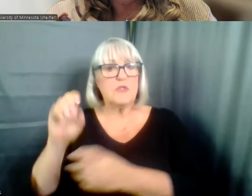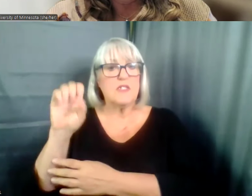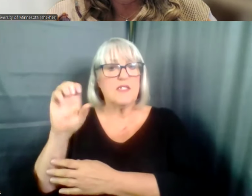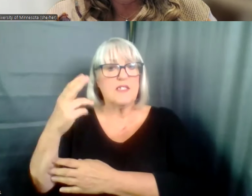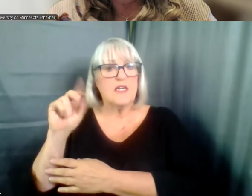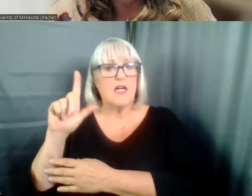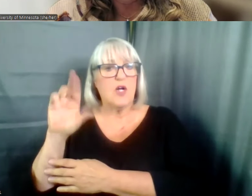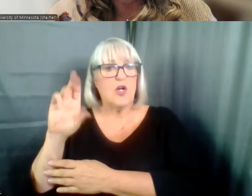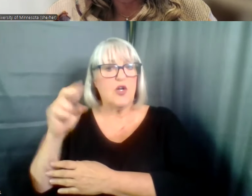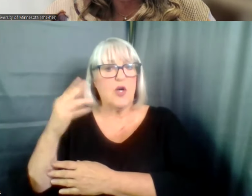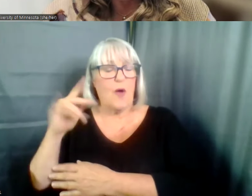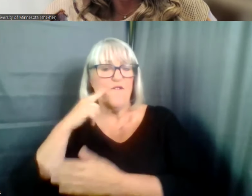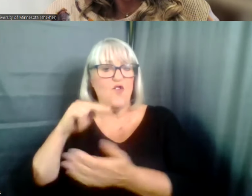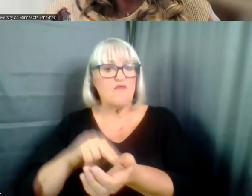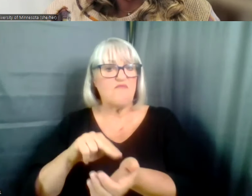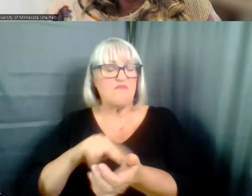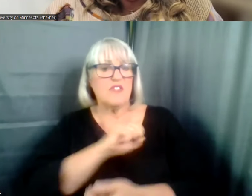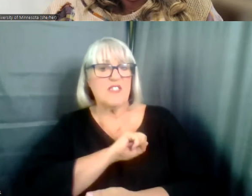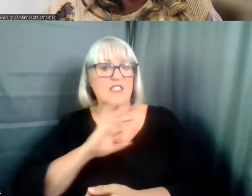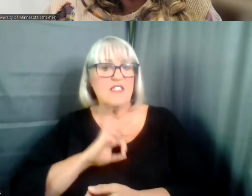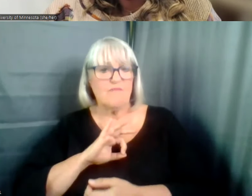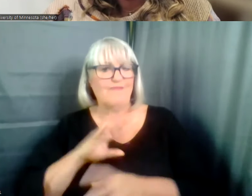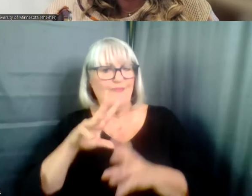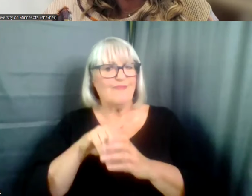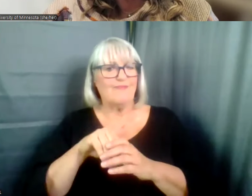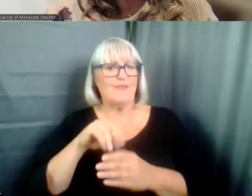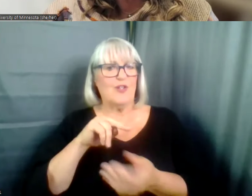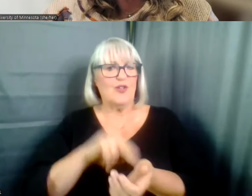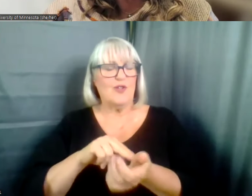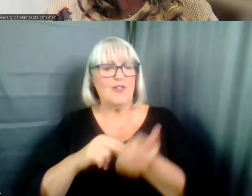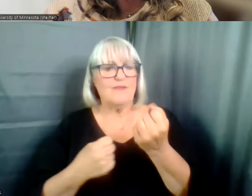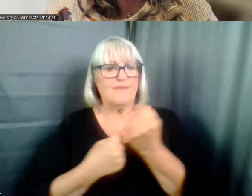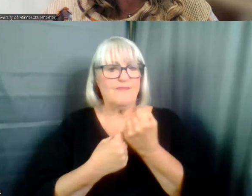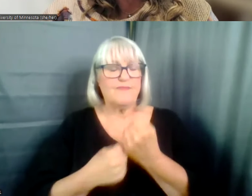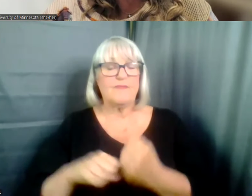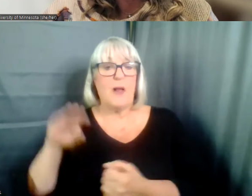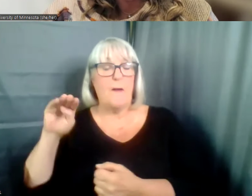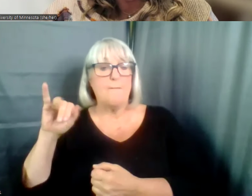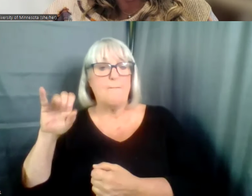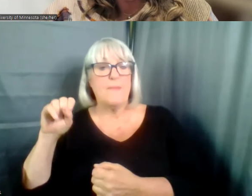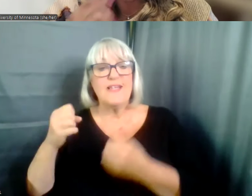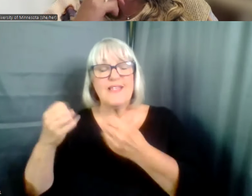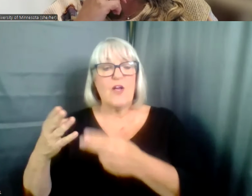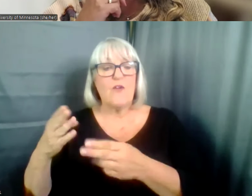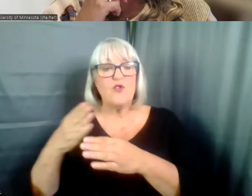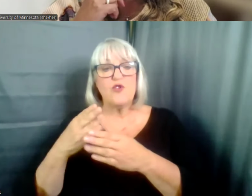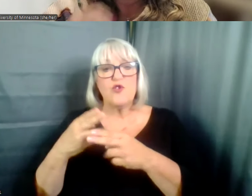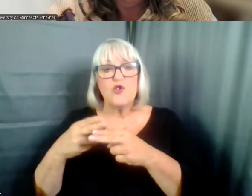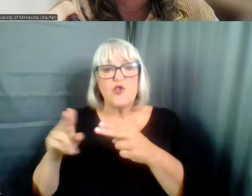facility staff, including nursing assistants. Mississippi provided short term tuition vouchers and health care credentials to